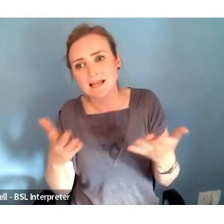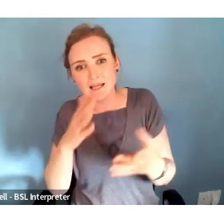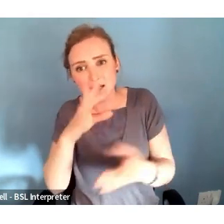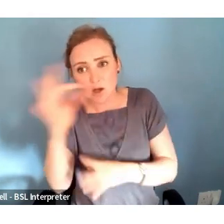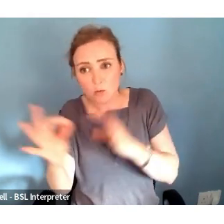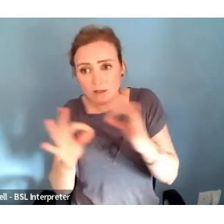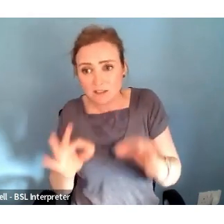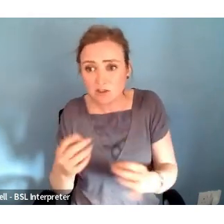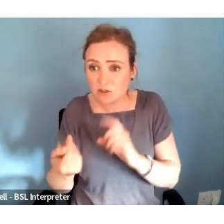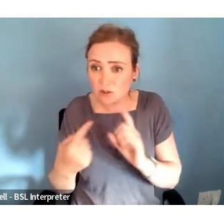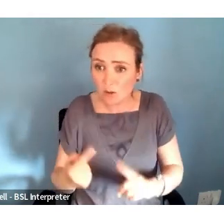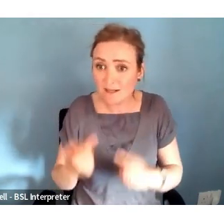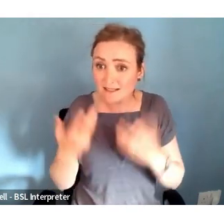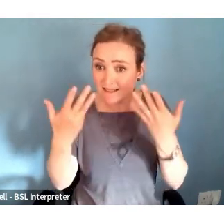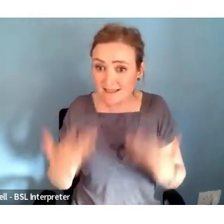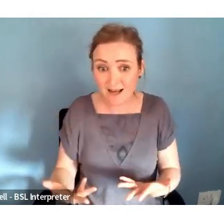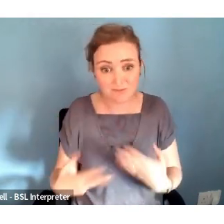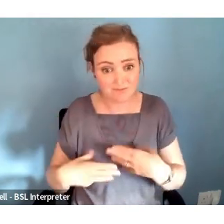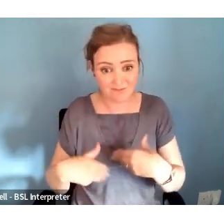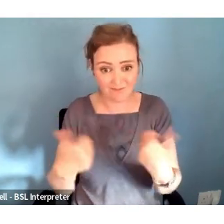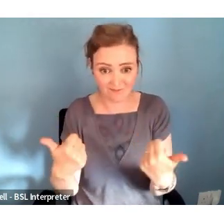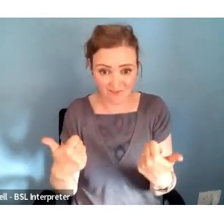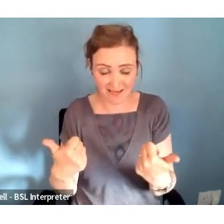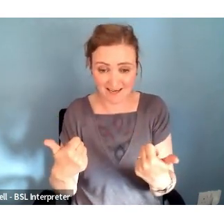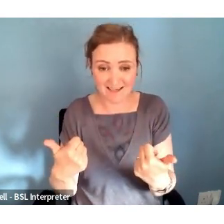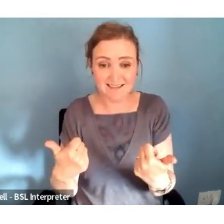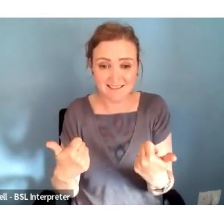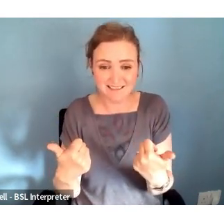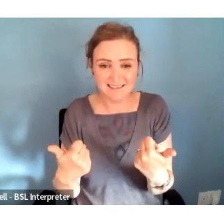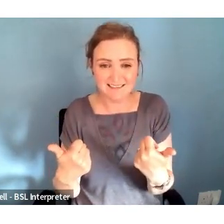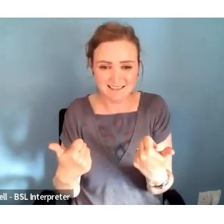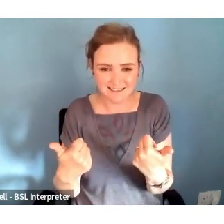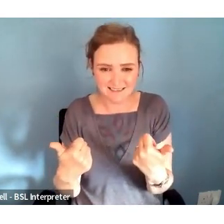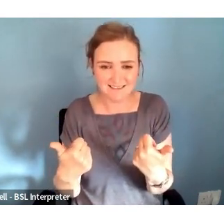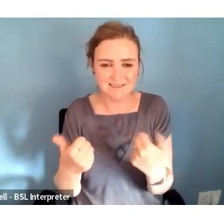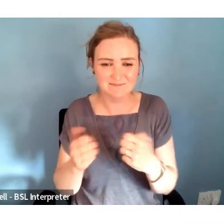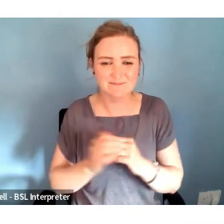great. Let's have a look